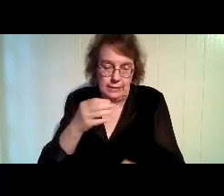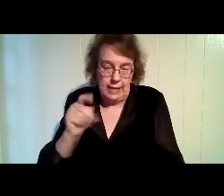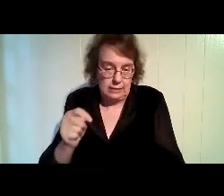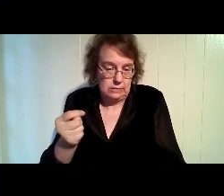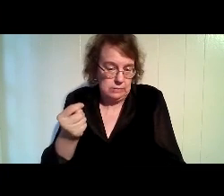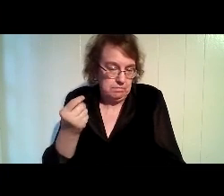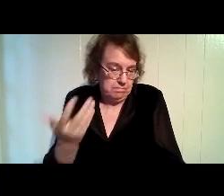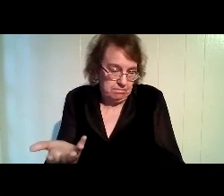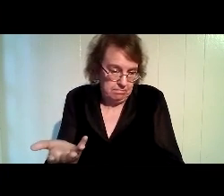OK.